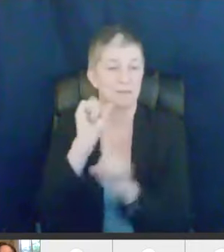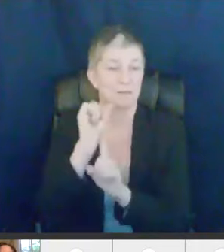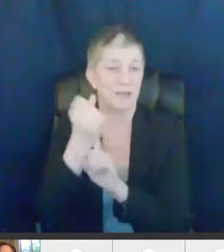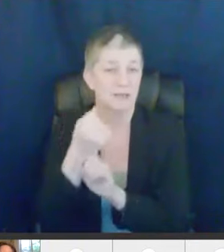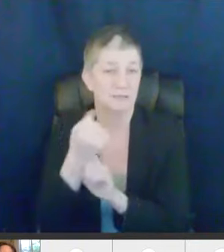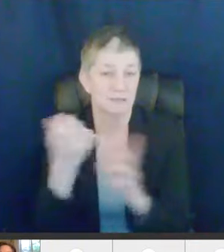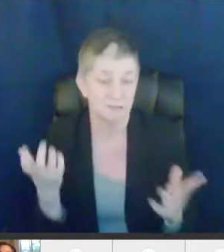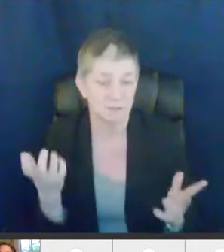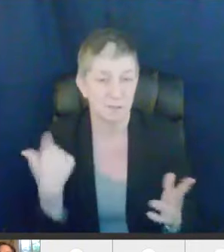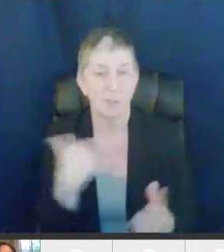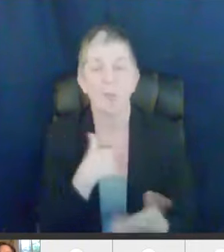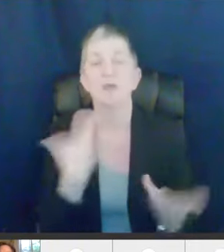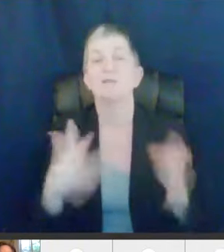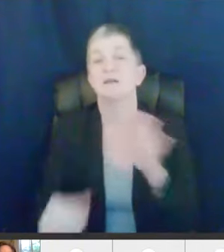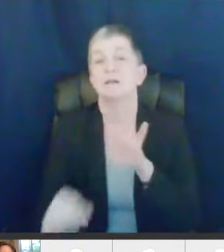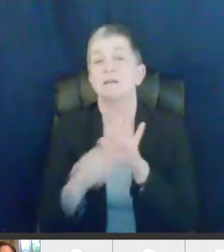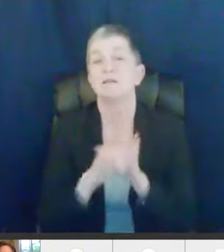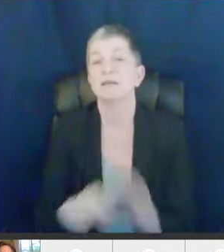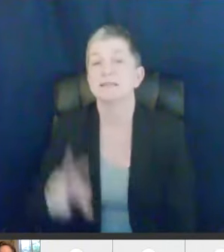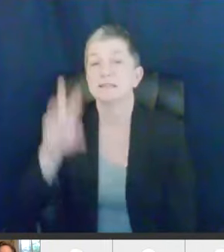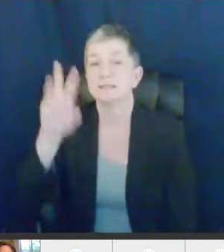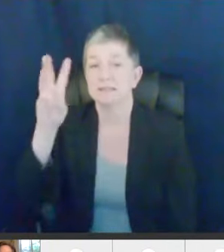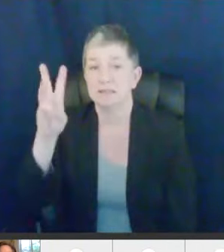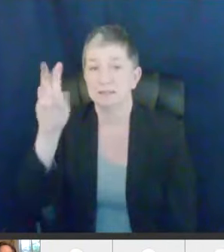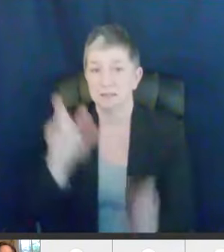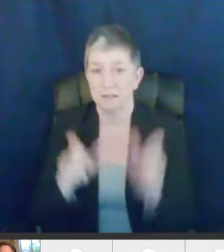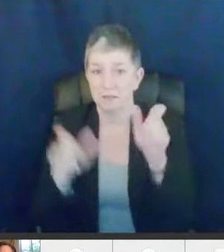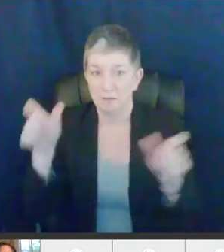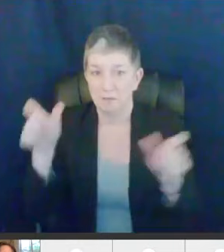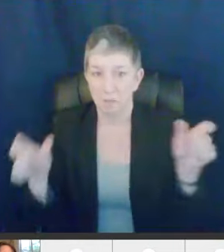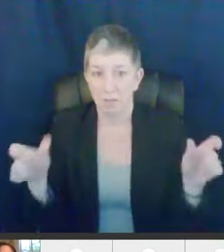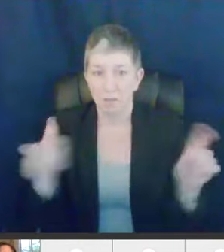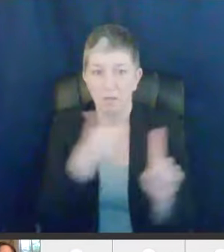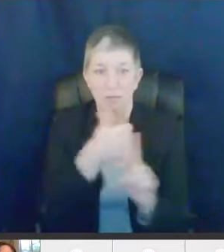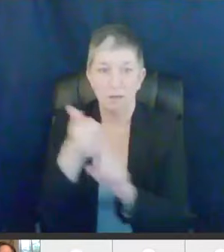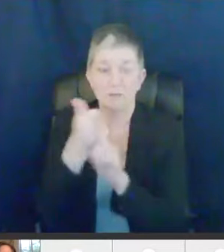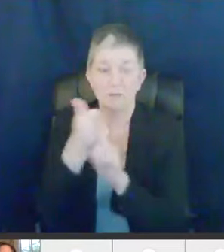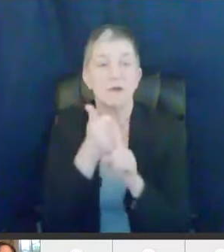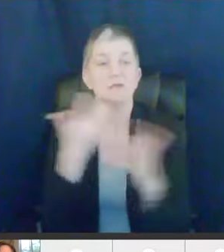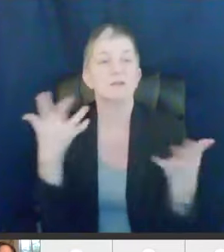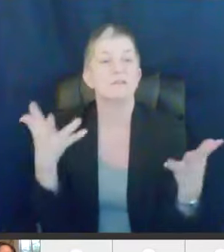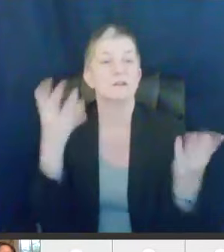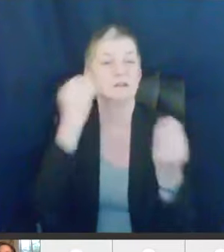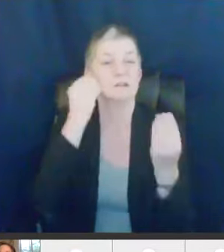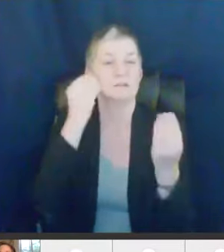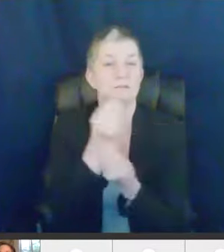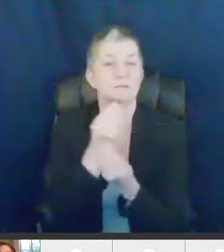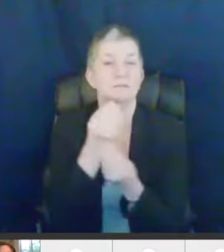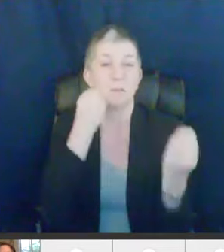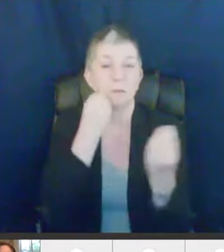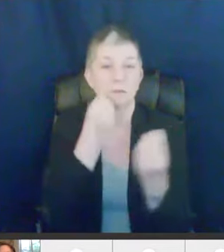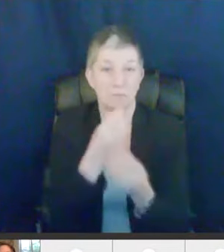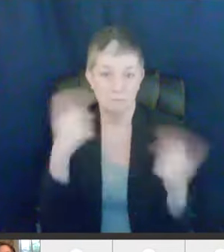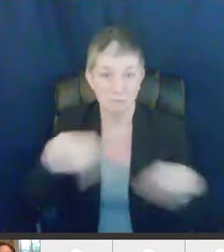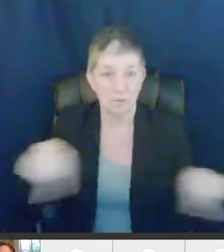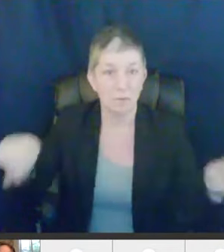identified six individuals who have been reported to you as positive for virus